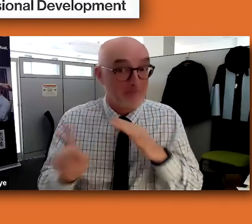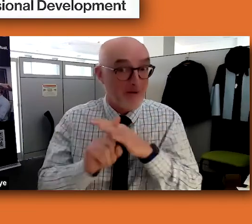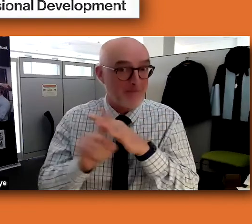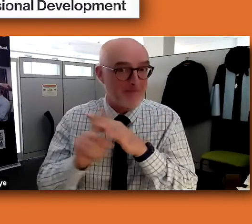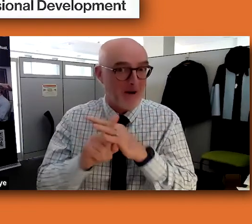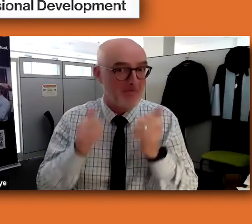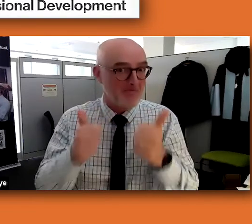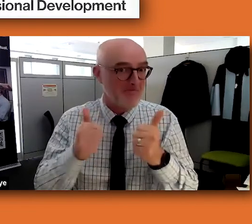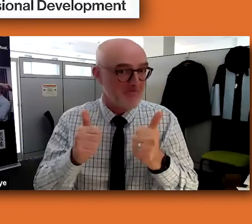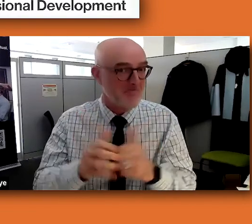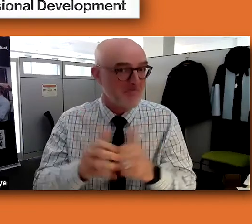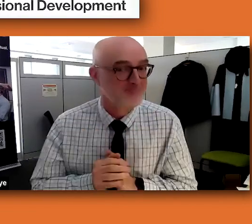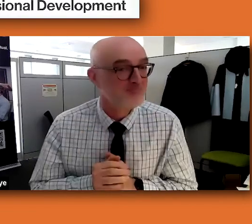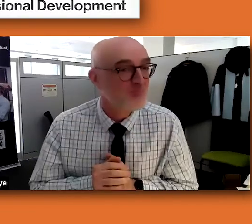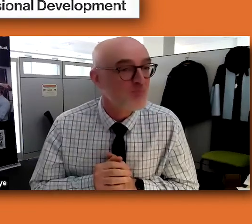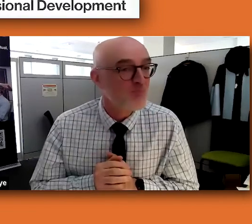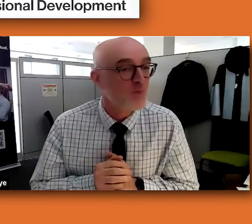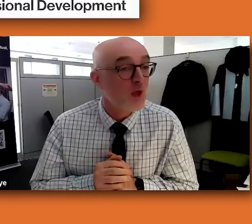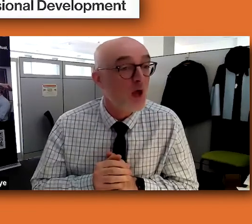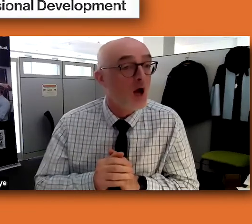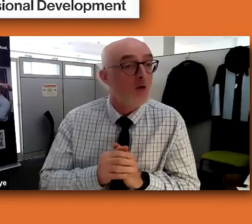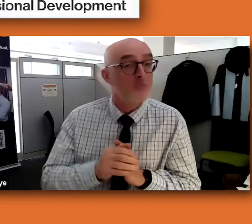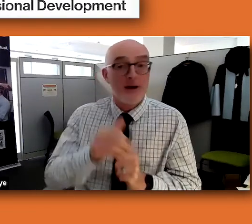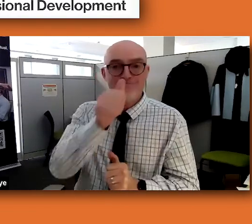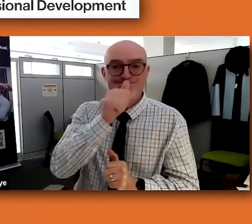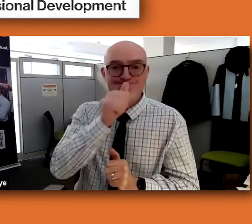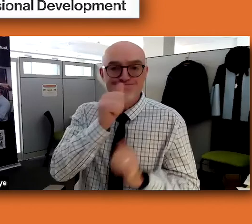Matt: All right, we have time for a few more questions.